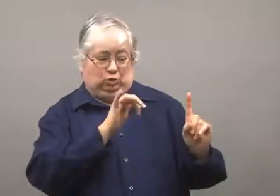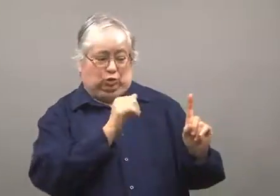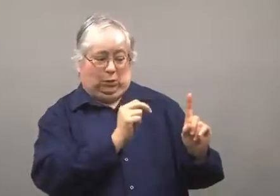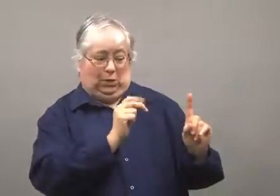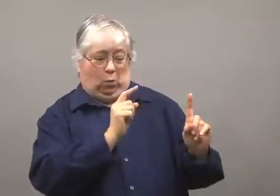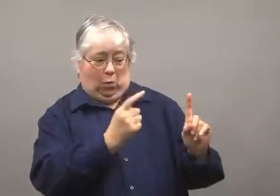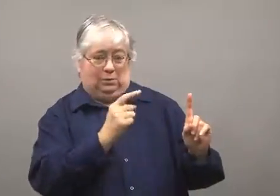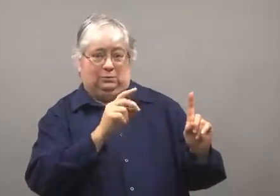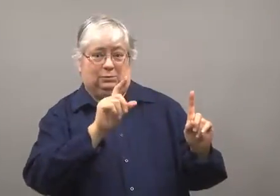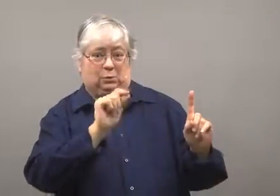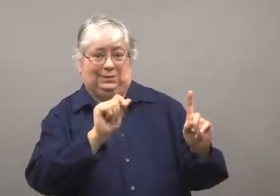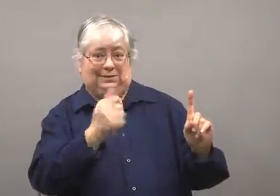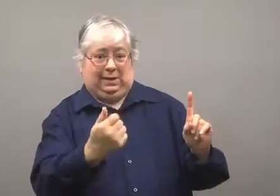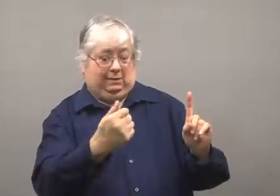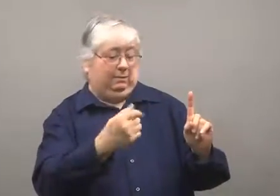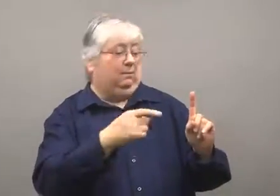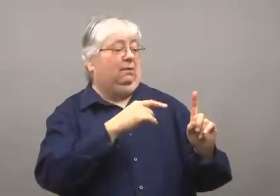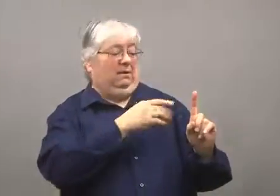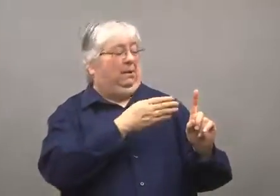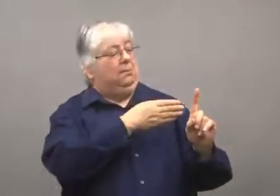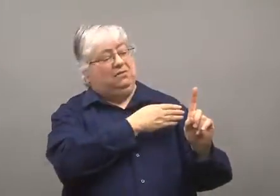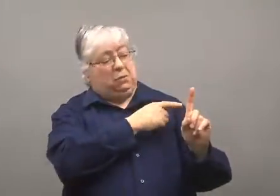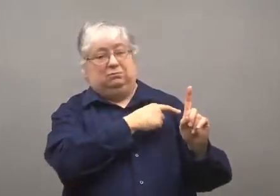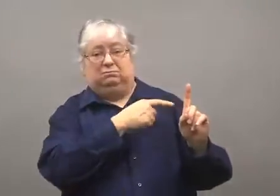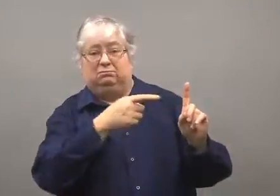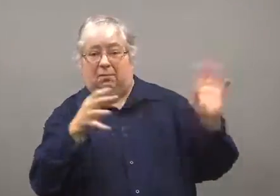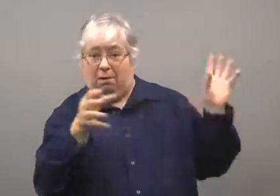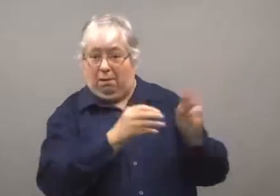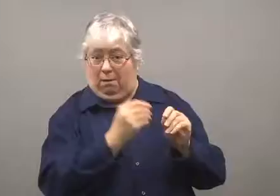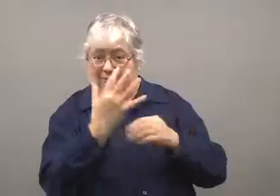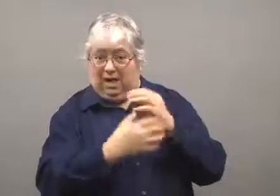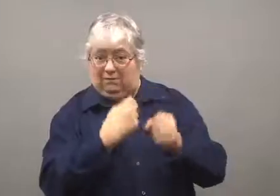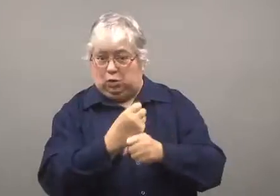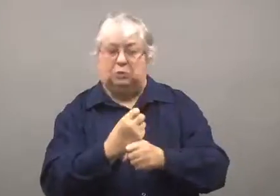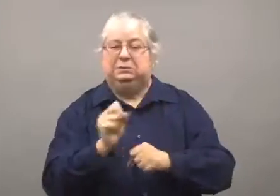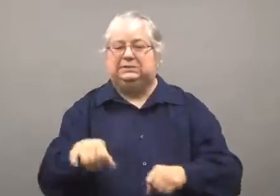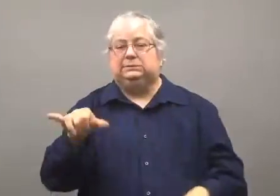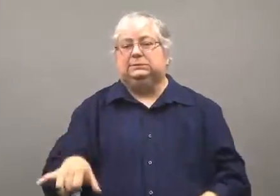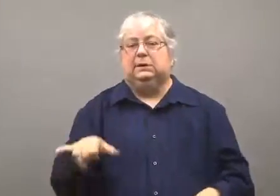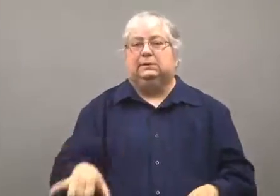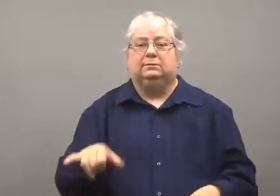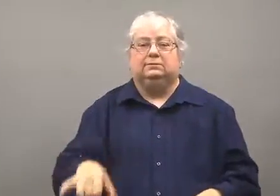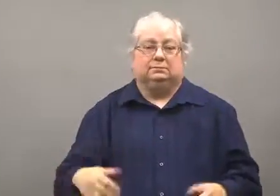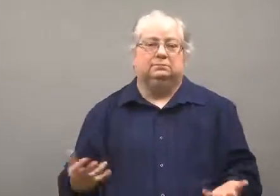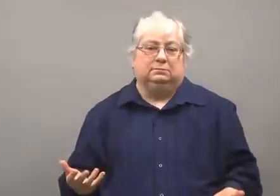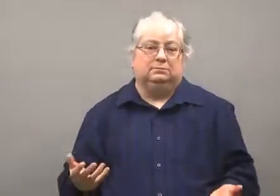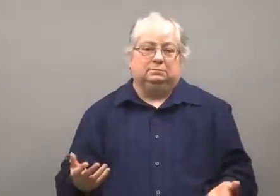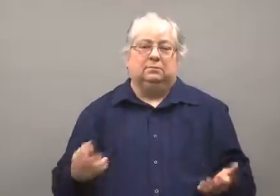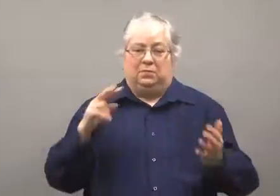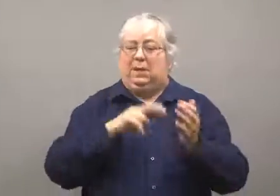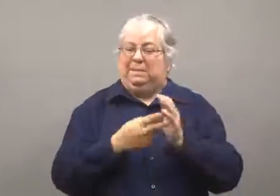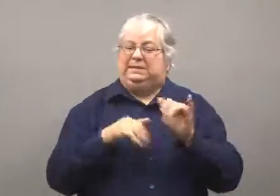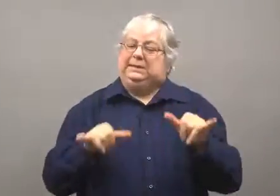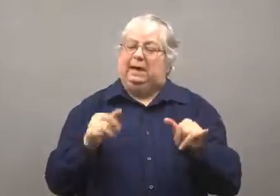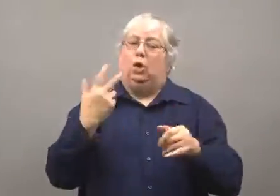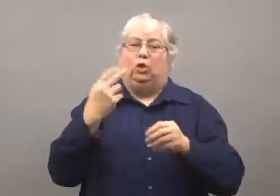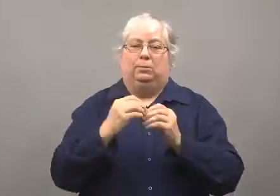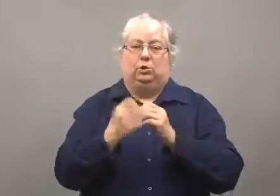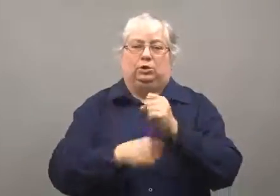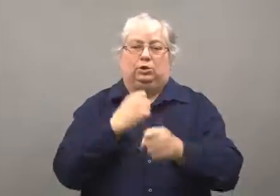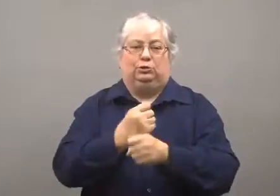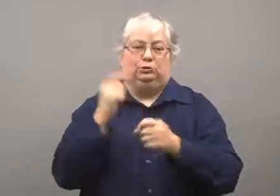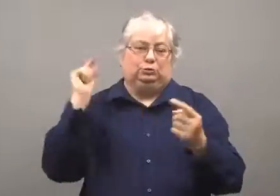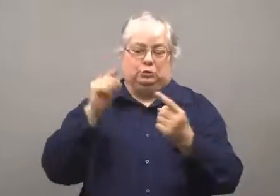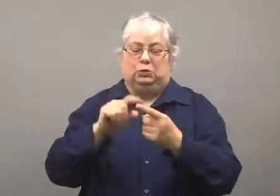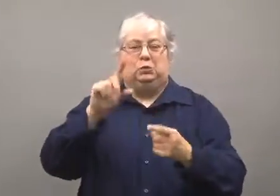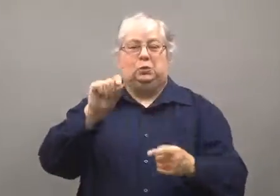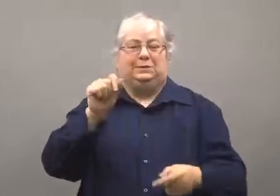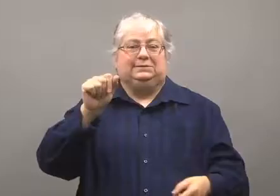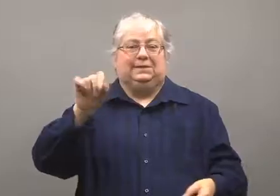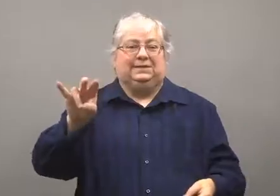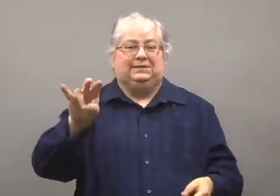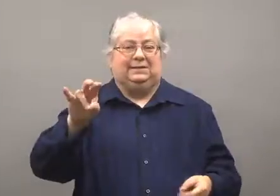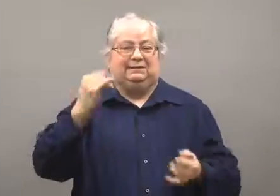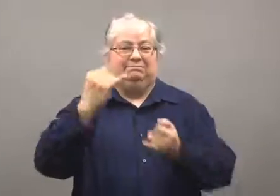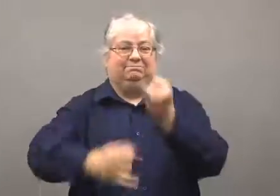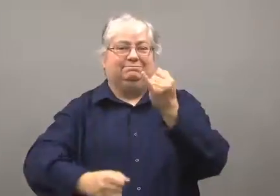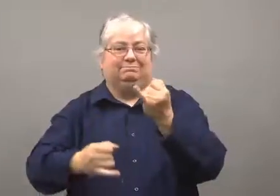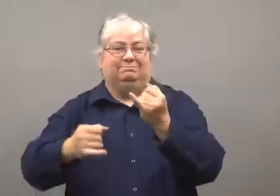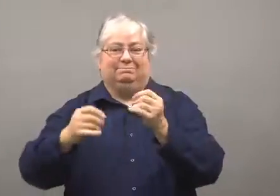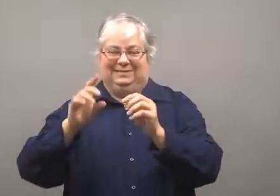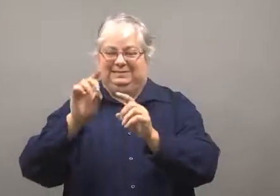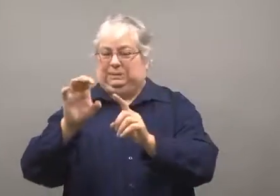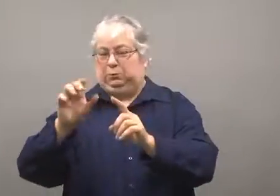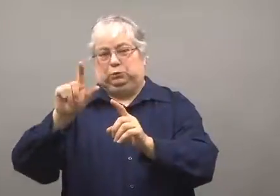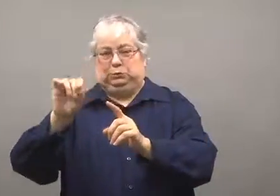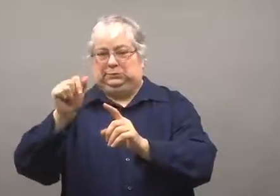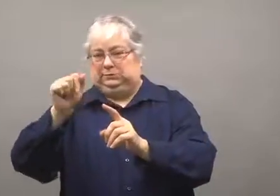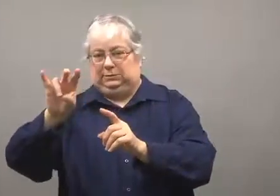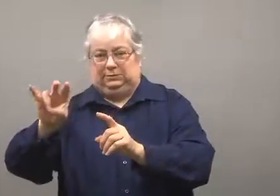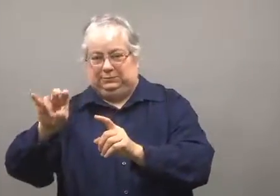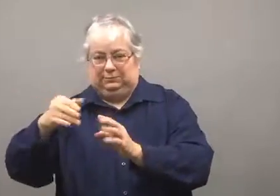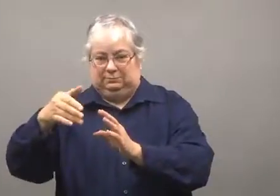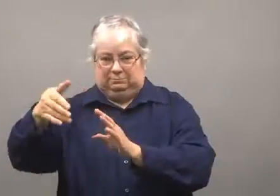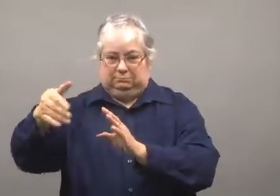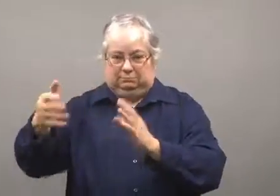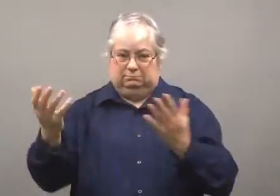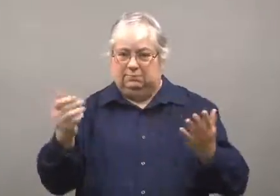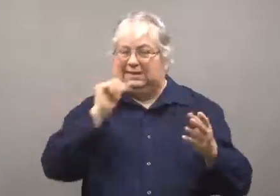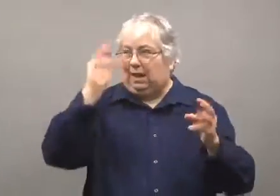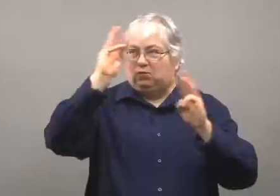from January 1, 2015 and before, can stay another 3 years until the end of 2017.